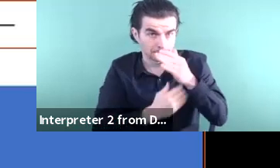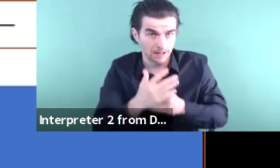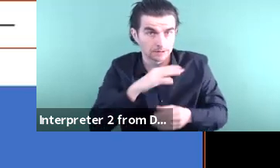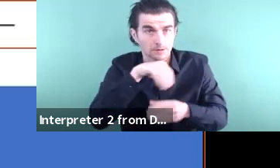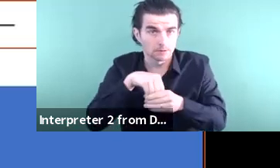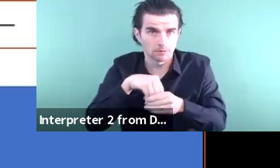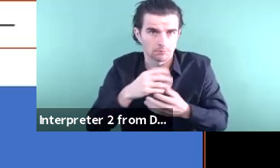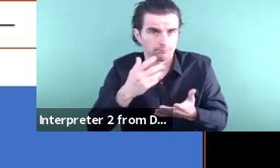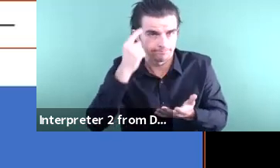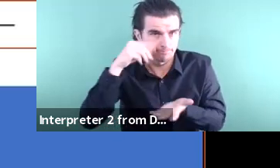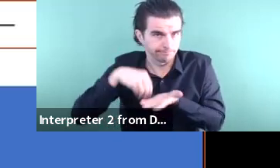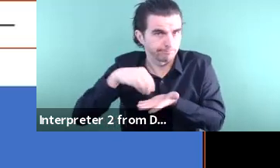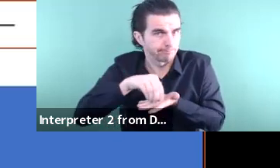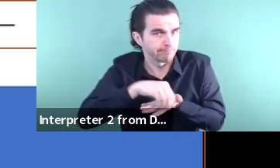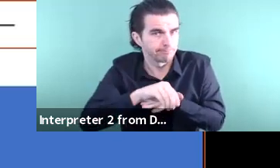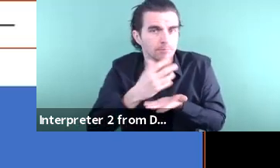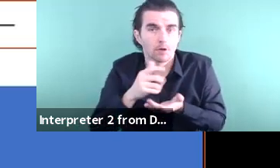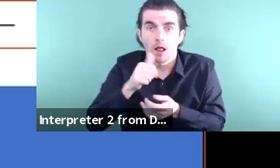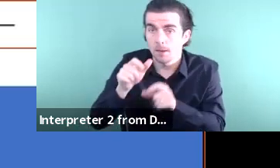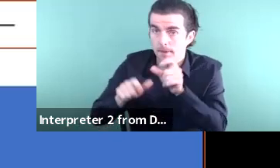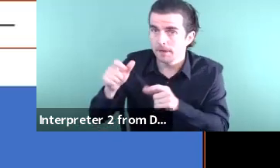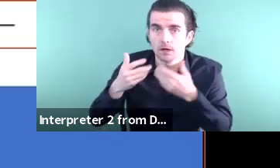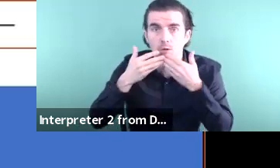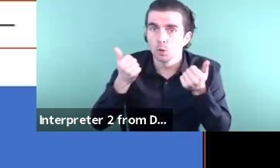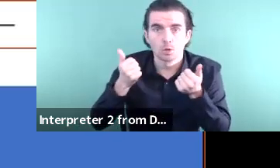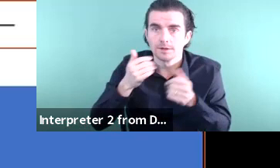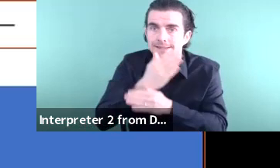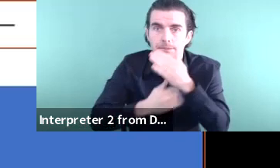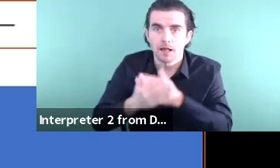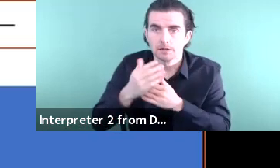Who is covering this difference so that the bottom line of this small business is not hurt